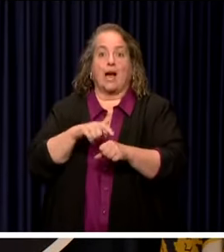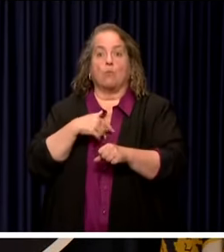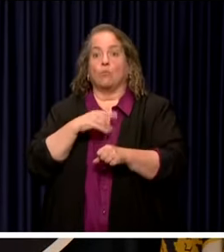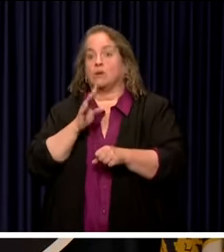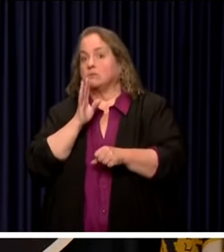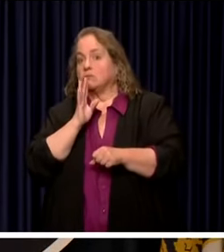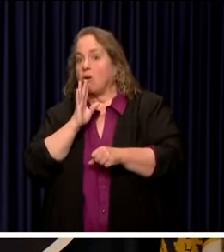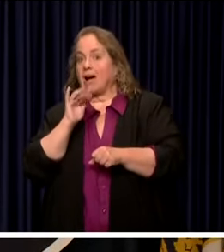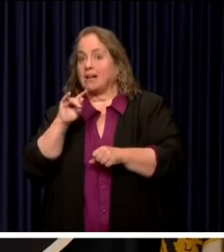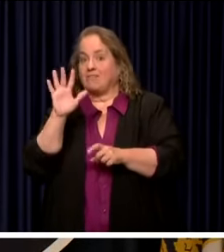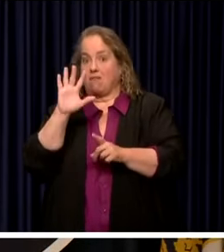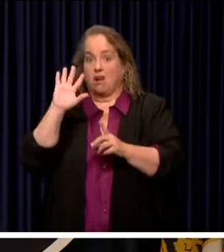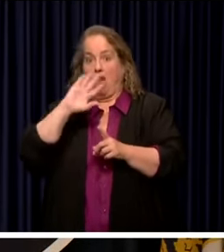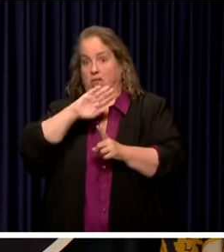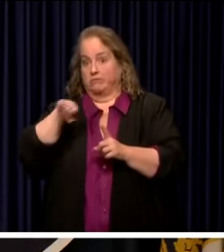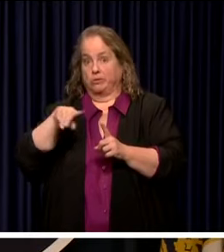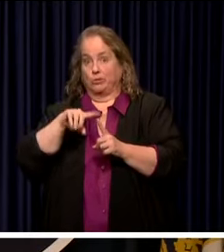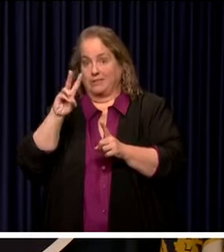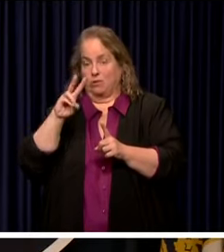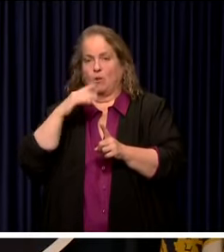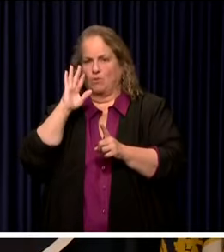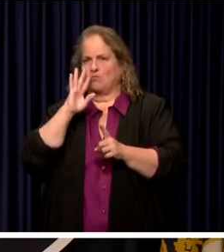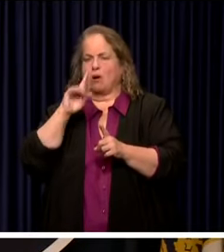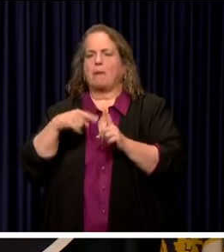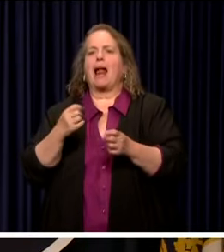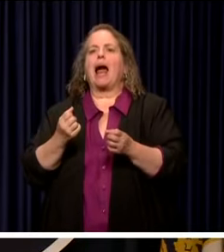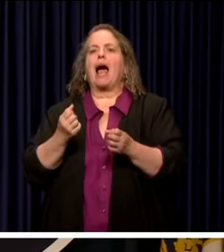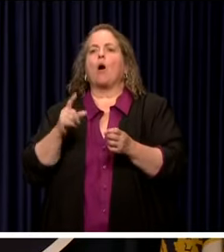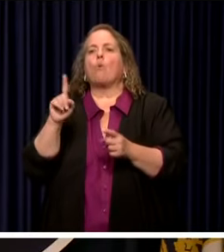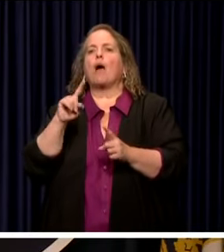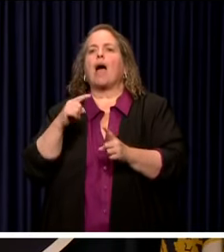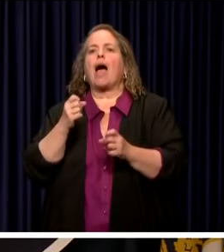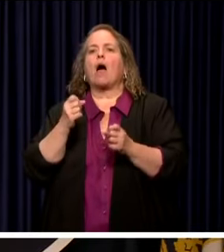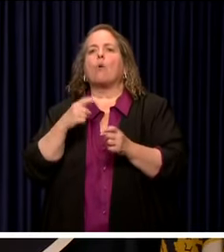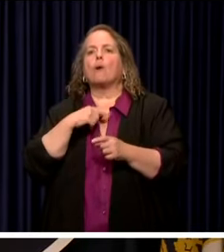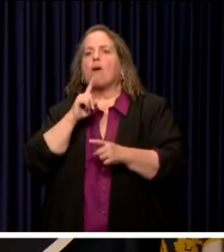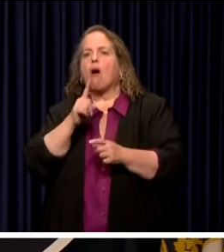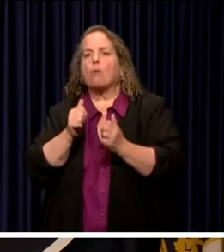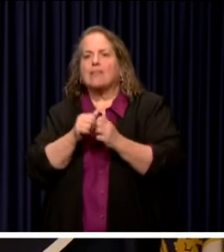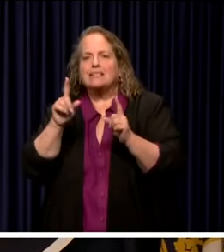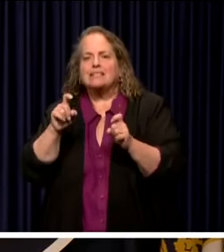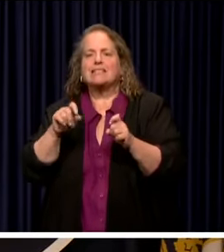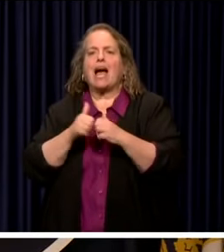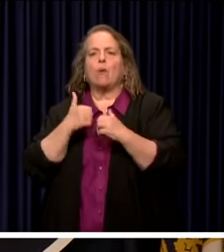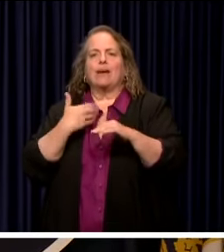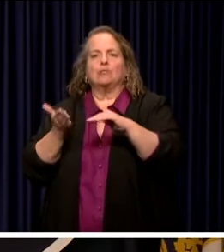SHELBY, ONE IN ANDERSON, BARREN, CALDWELL, CALLOWAY, CLARK,